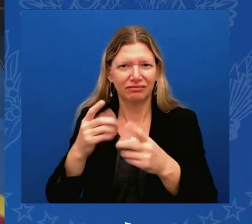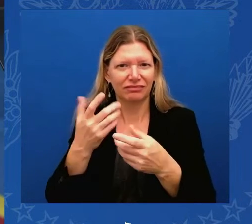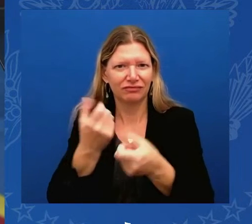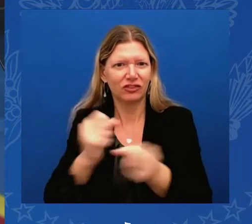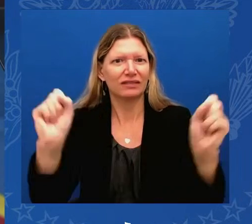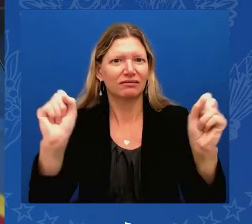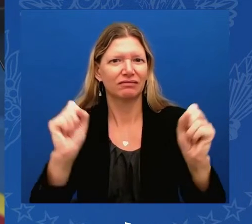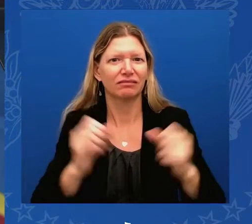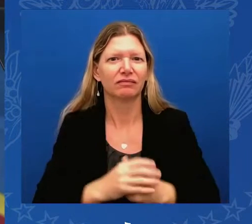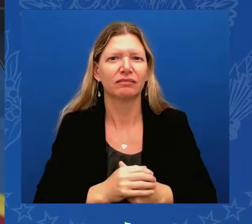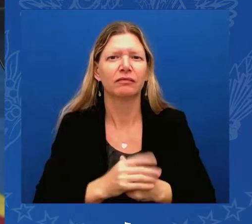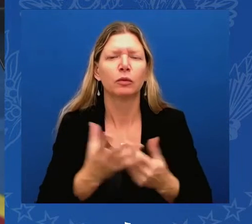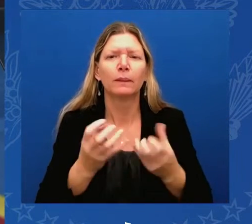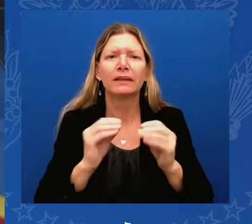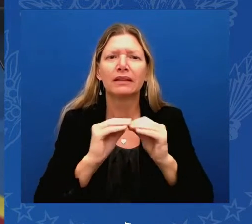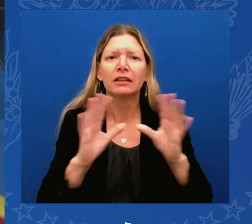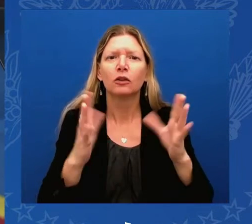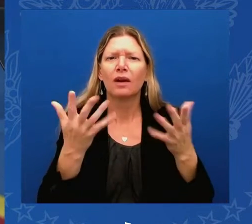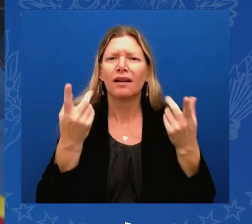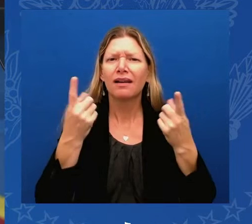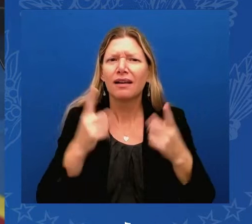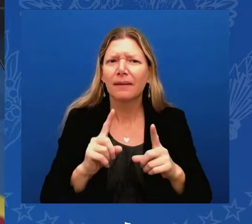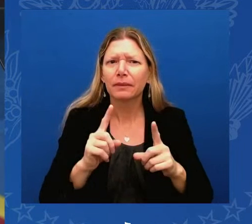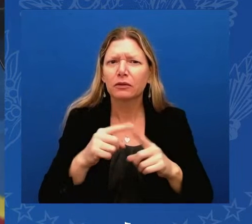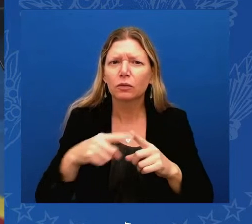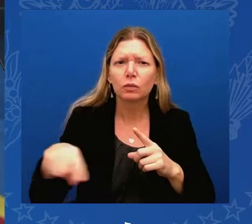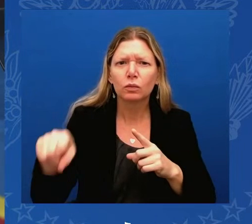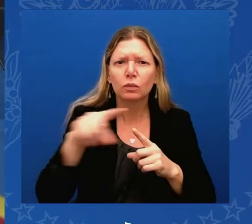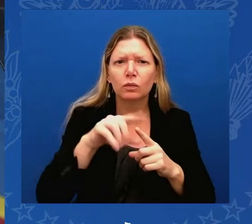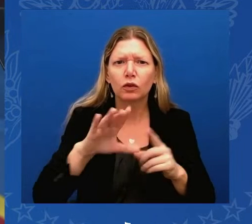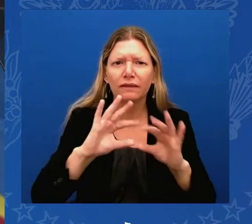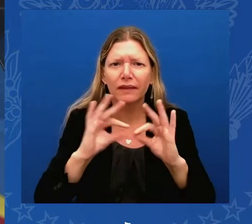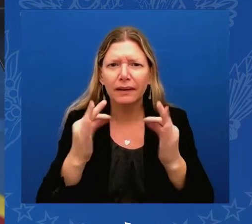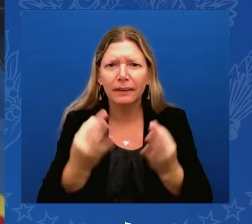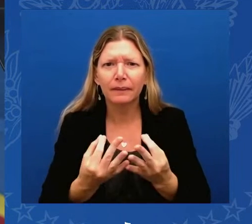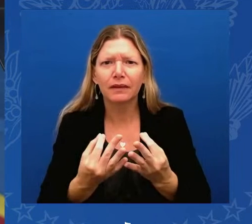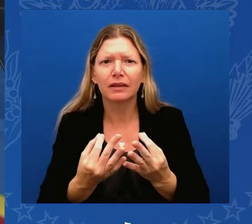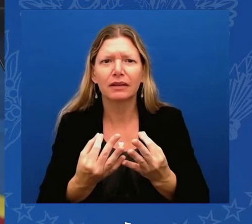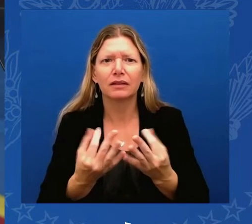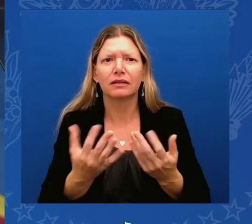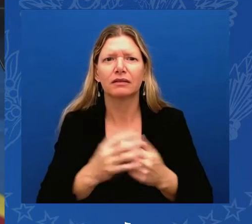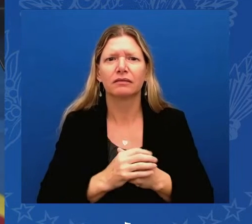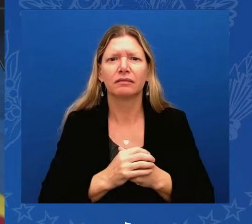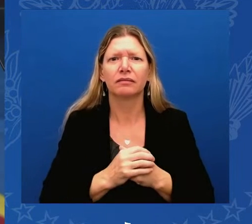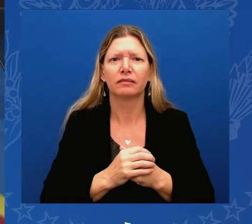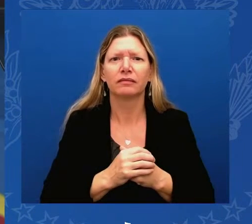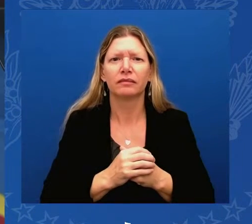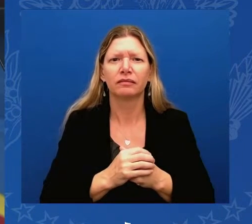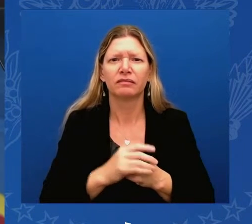extremists come for the freedoms you thought belonged to you and everyone. Today in Georgia,